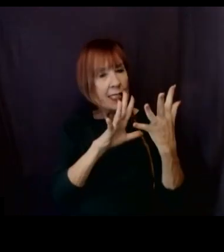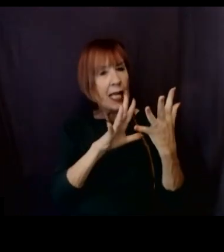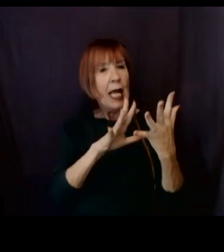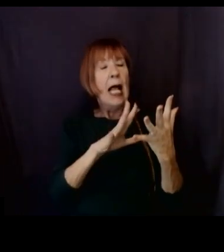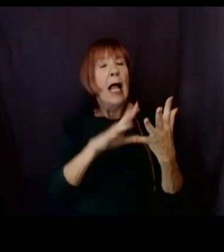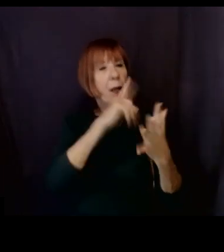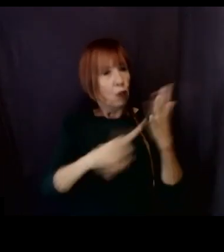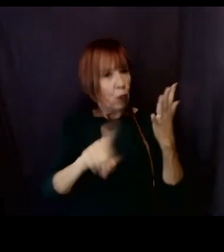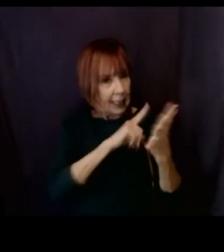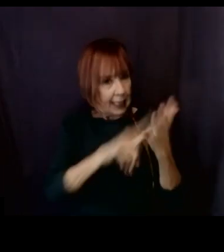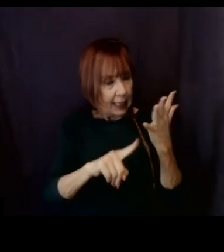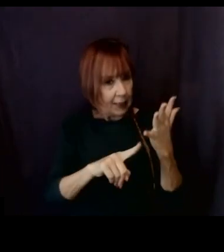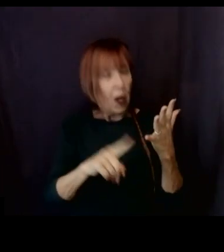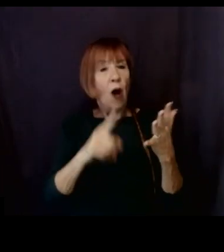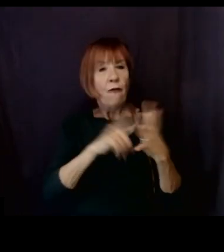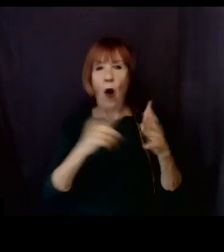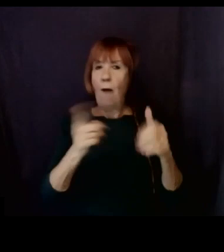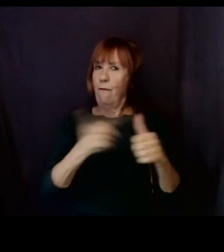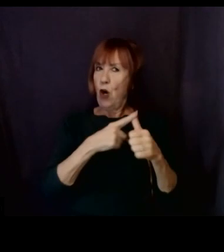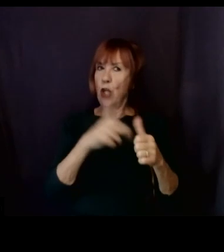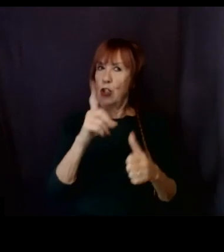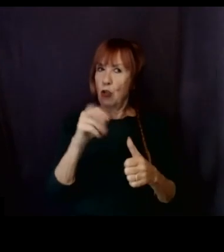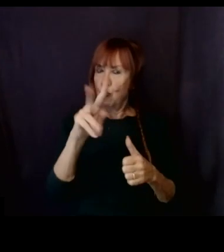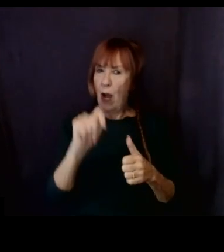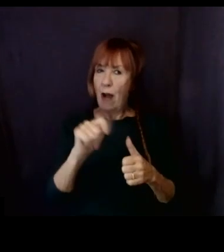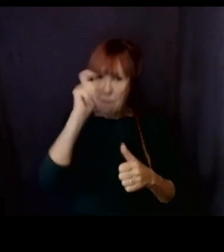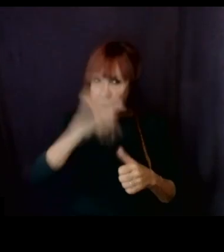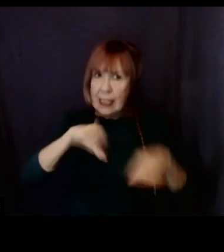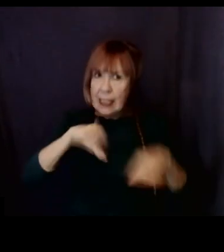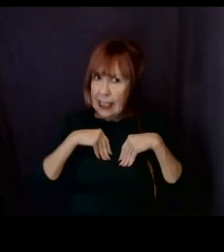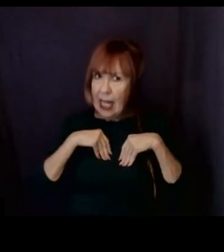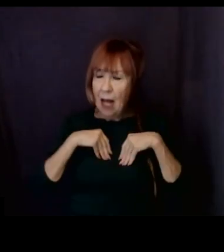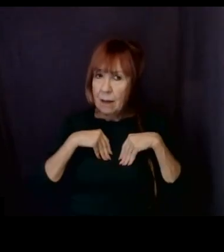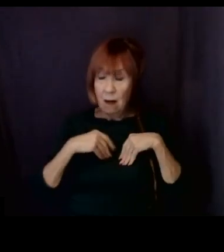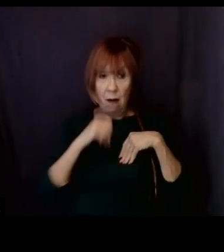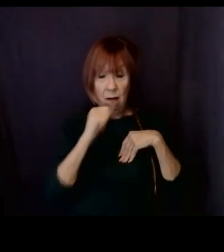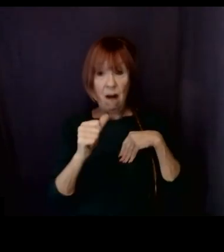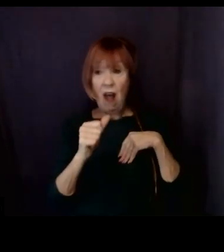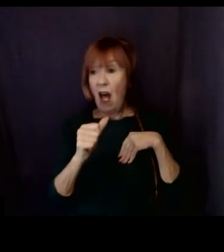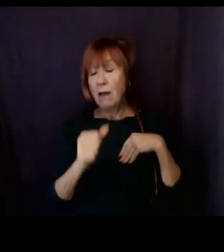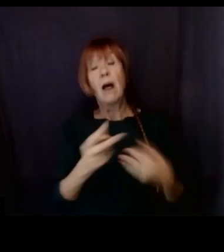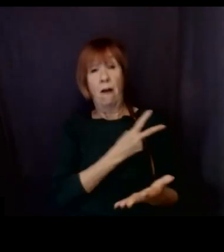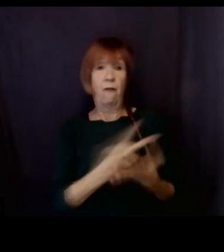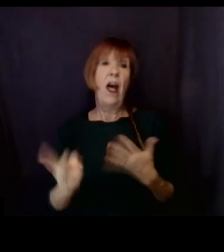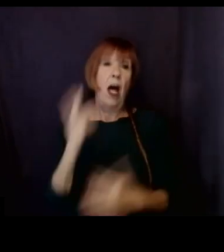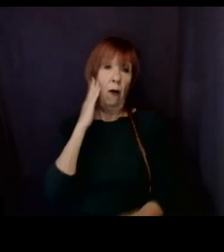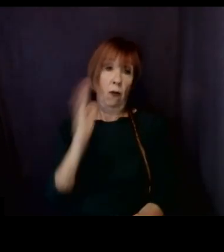So sit back, relax, because I've got a great panel of writers who are gonna discuss taking your script